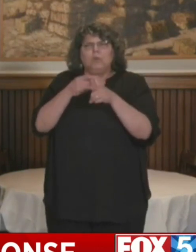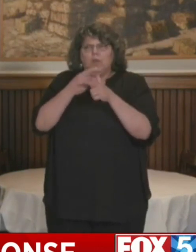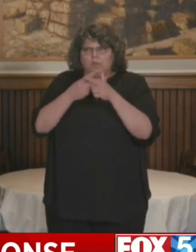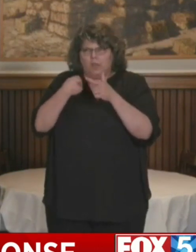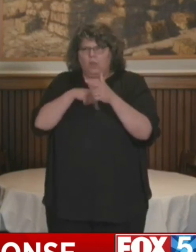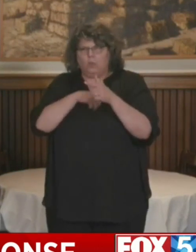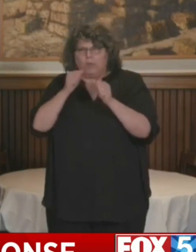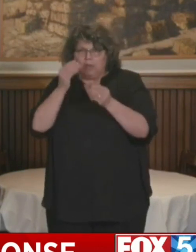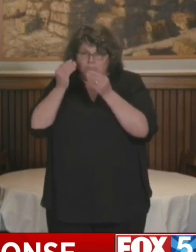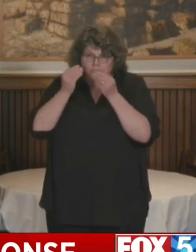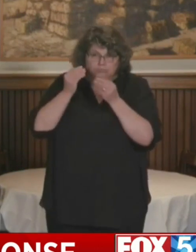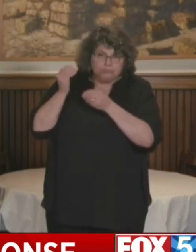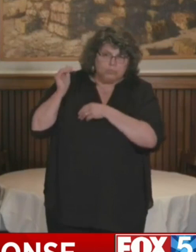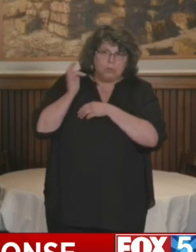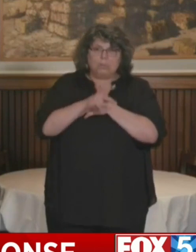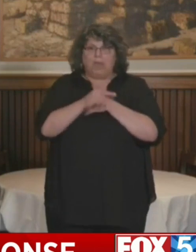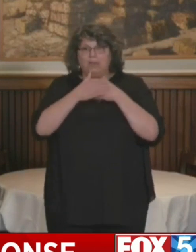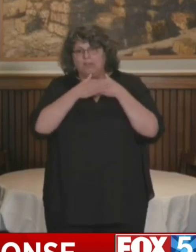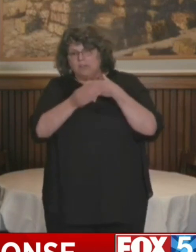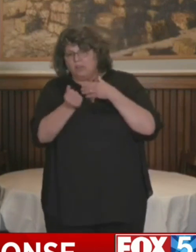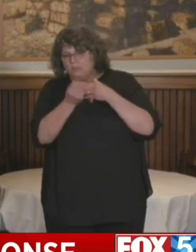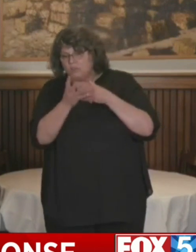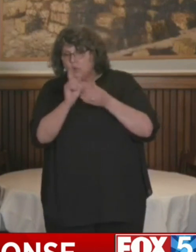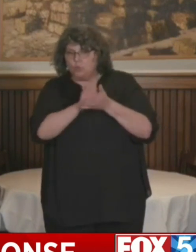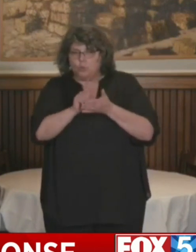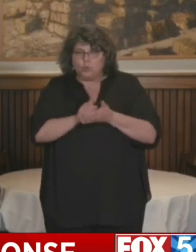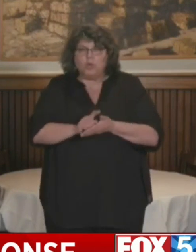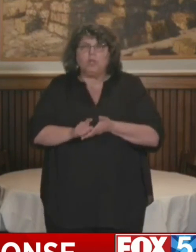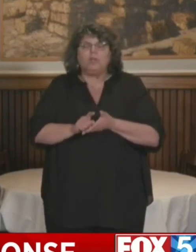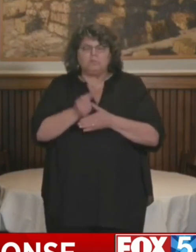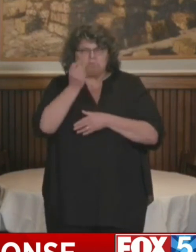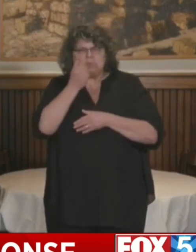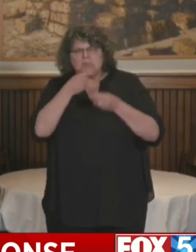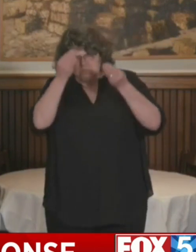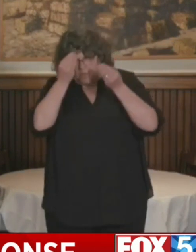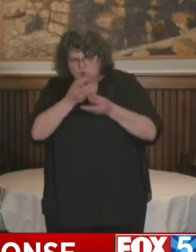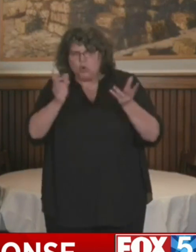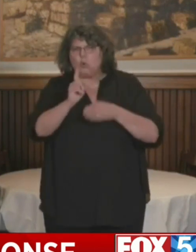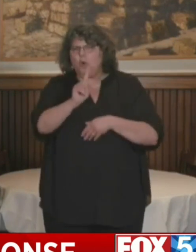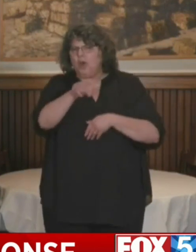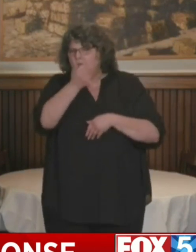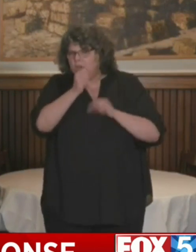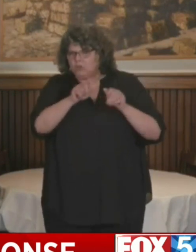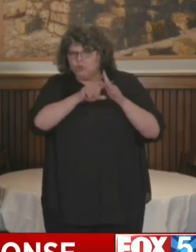BEGIN TO DO THIS. IN IN A SAFE AND MODULATING WAY WE CAN COME